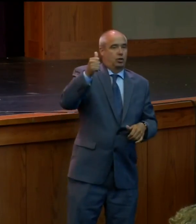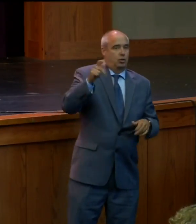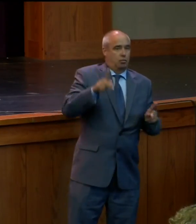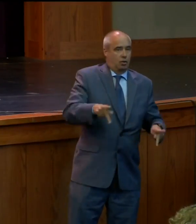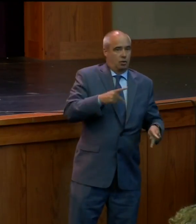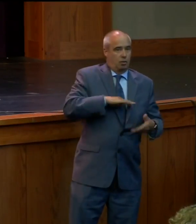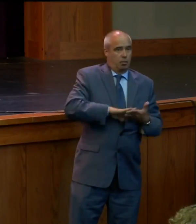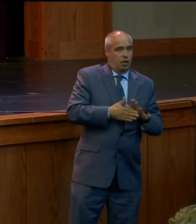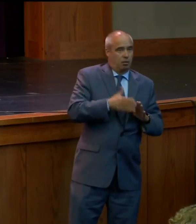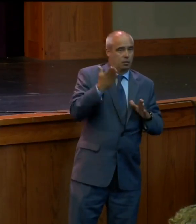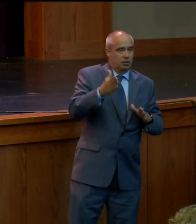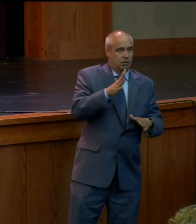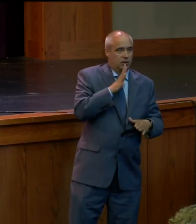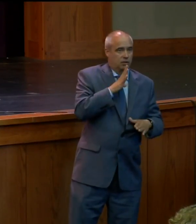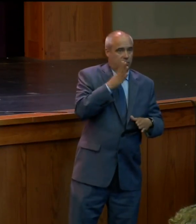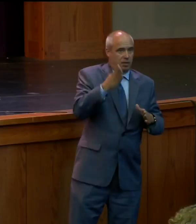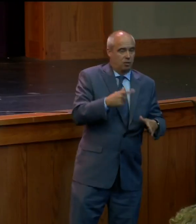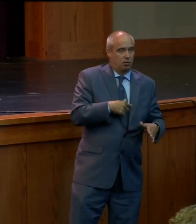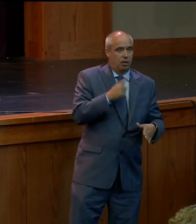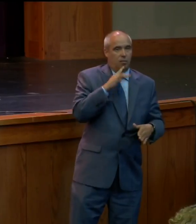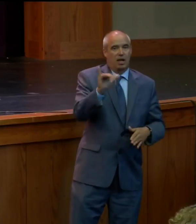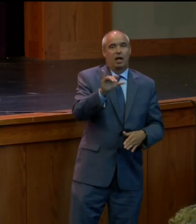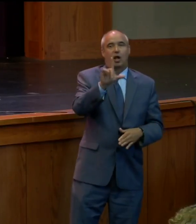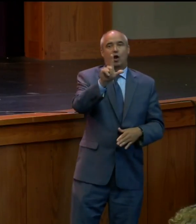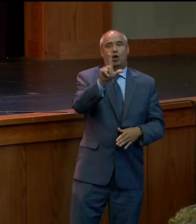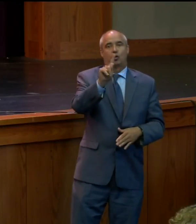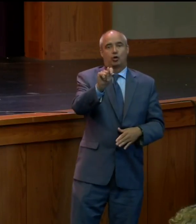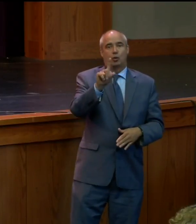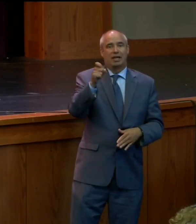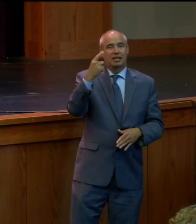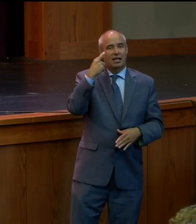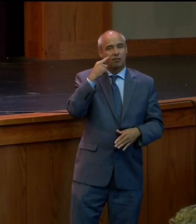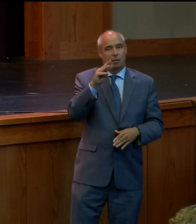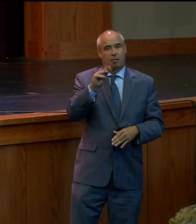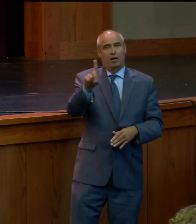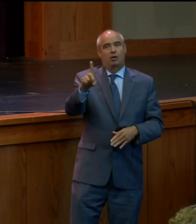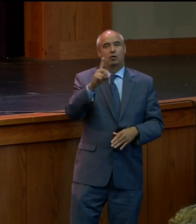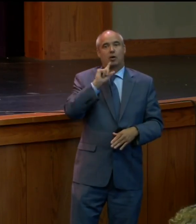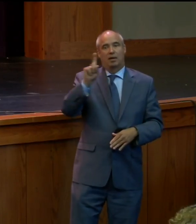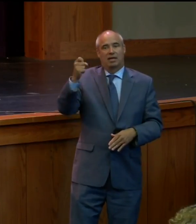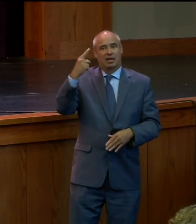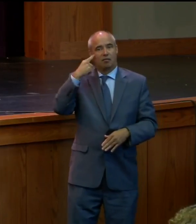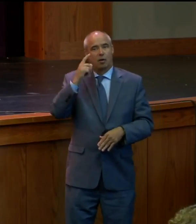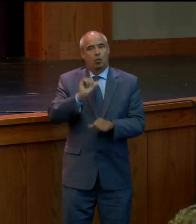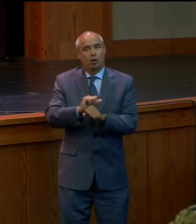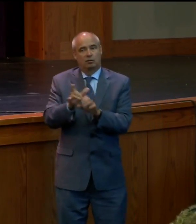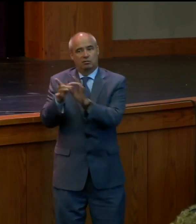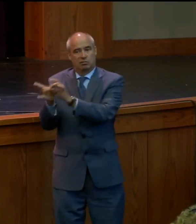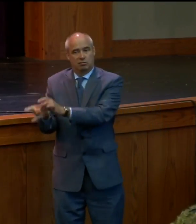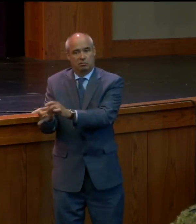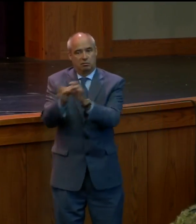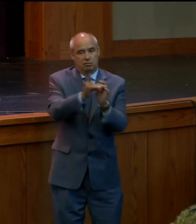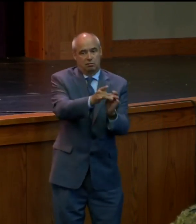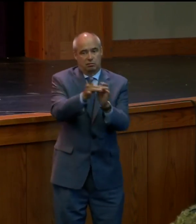I'D ADD A LIEUTENANT GOVERNOR LIKE MARYLAND SO THE GOVERNOR AND LIEUTENANT GOVERNOR RUN AS A TEAM AND THE LIEUTENANT GOVERNOR